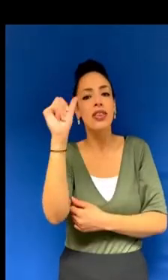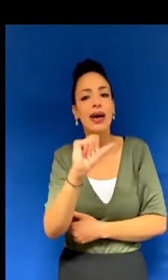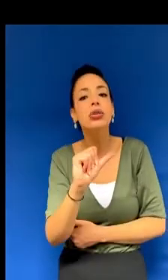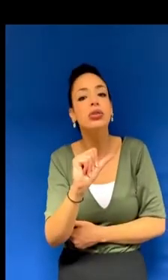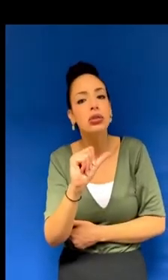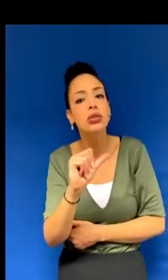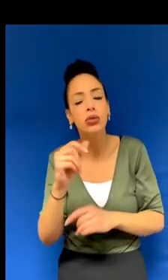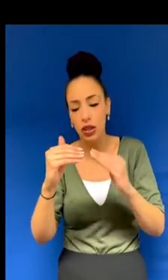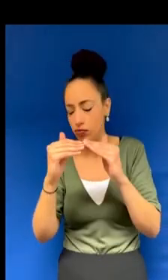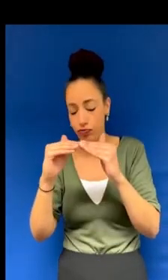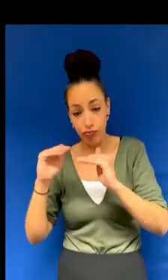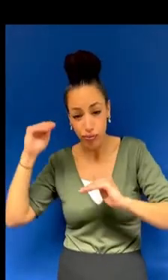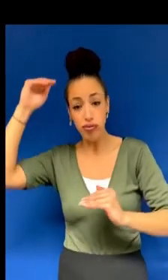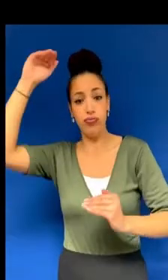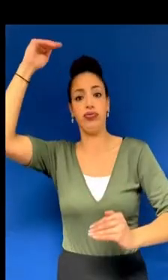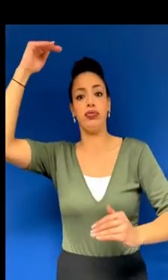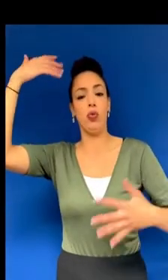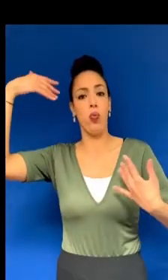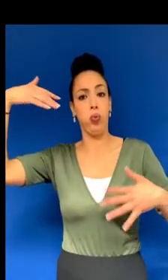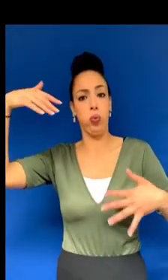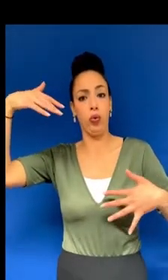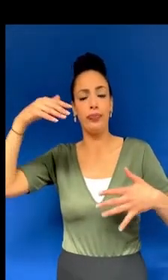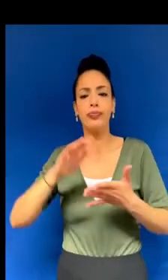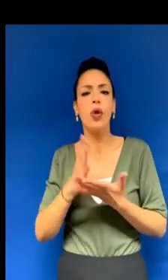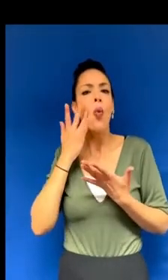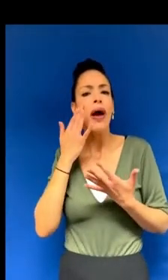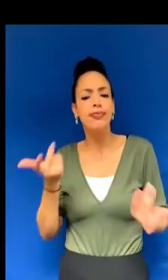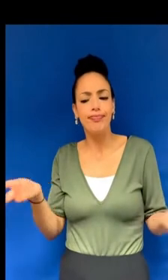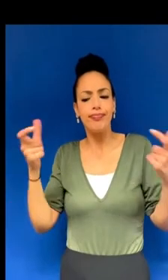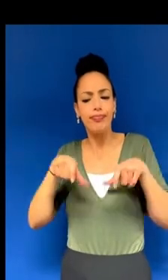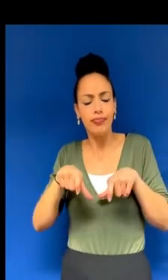14,500 people in temporary accommodation in Newham alone. And in the whole of Manchester it's 3000.